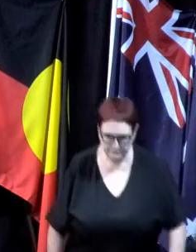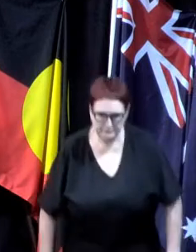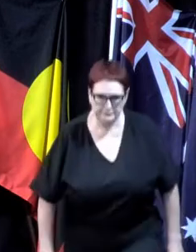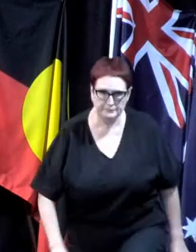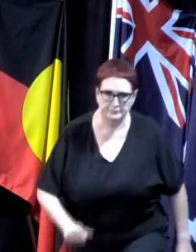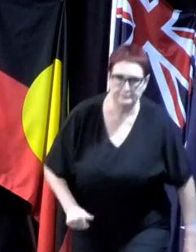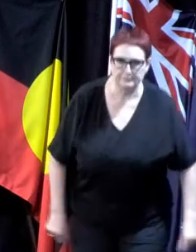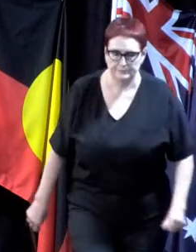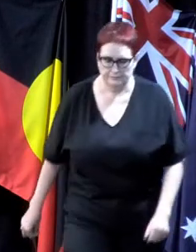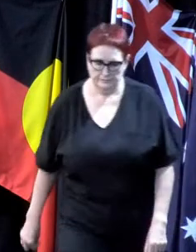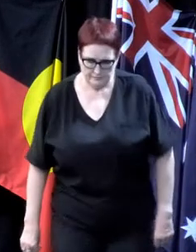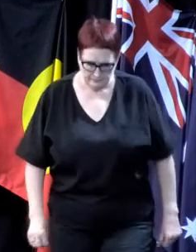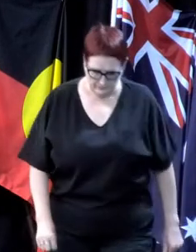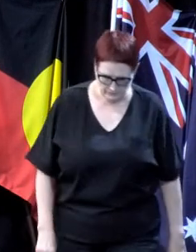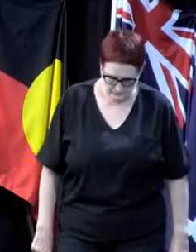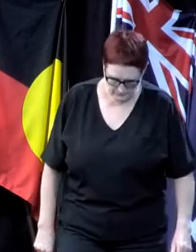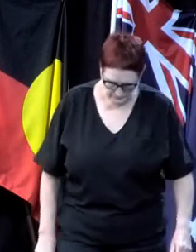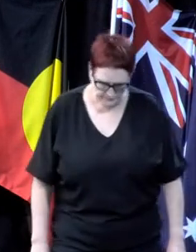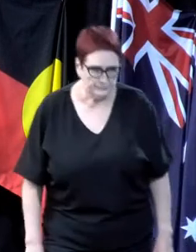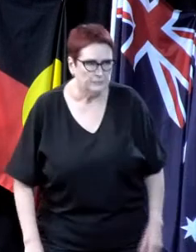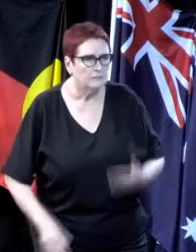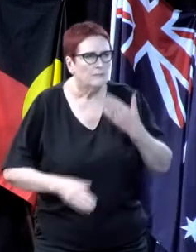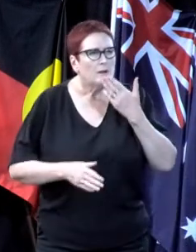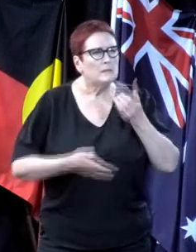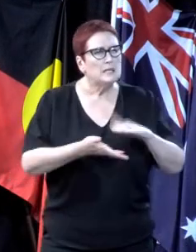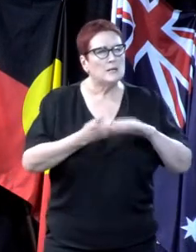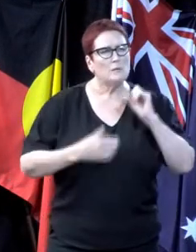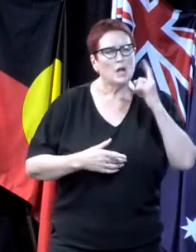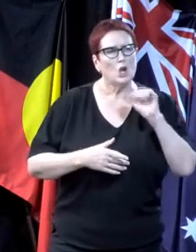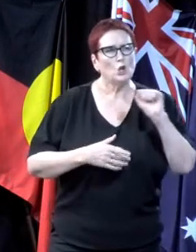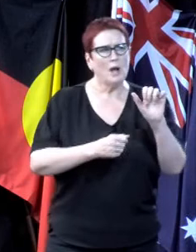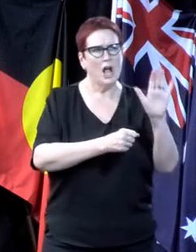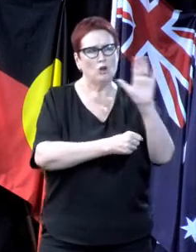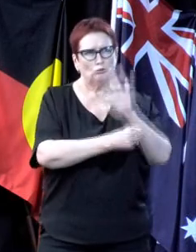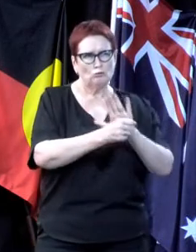You are a regional head of department - sorry, regional -